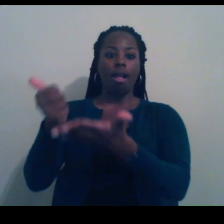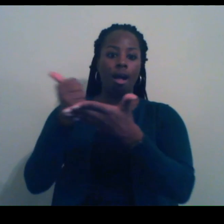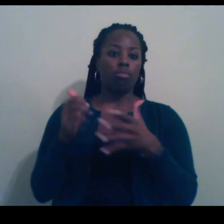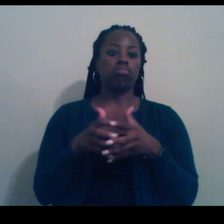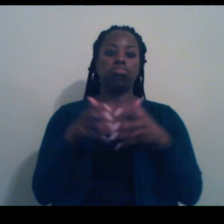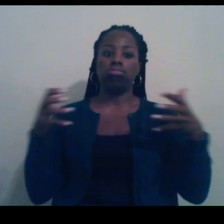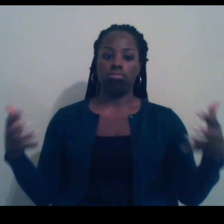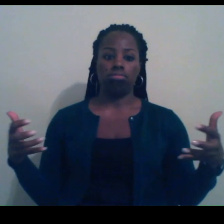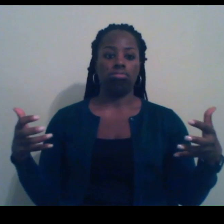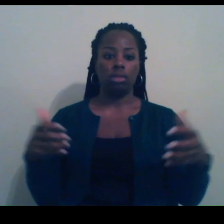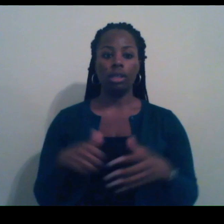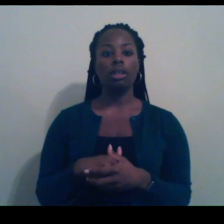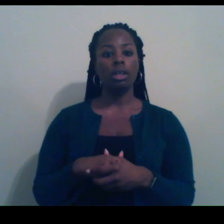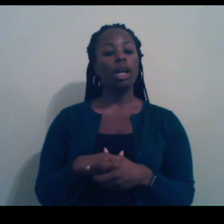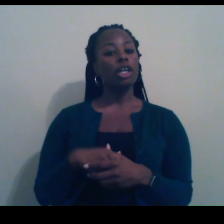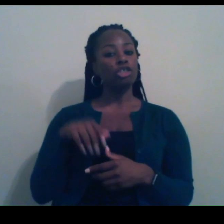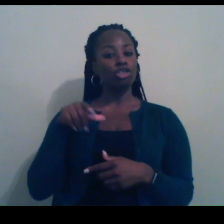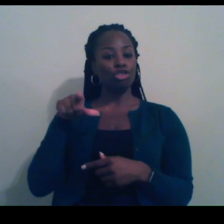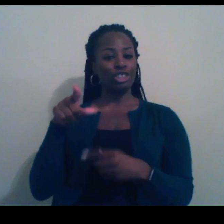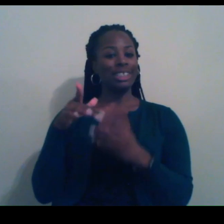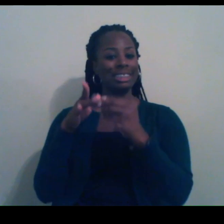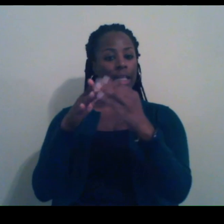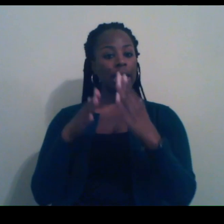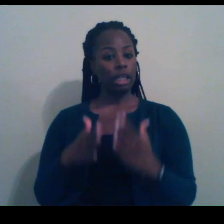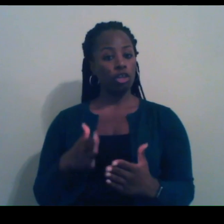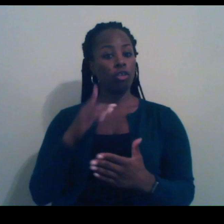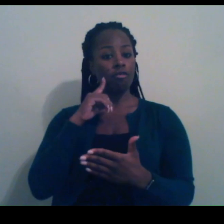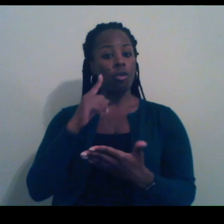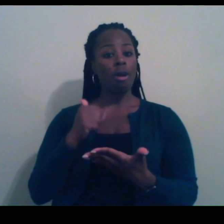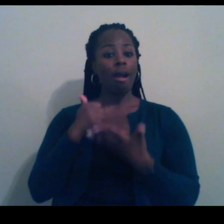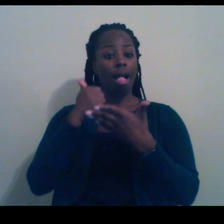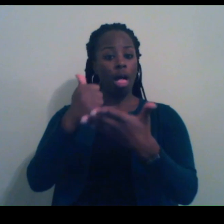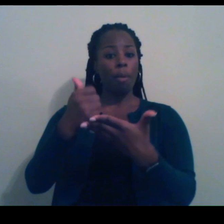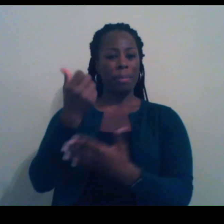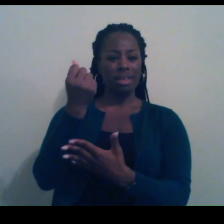government's leader today for combating HIV/AIDS globally and has developed an